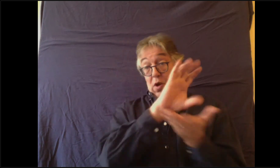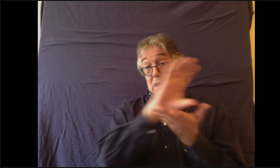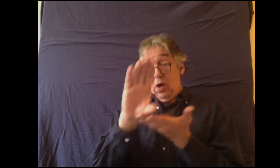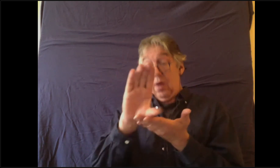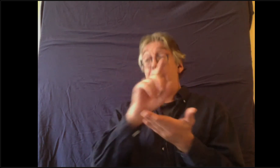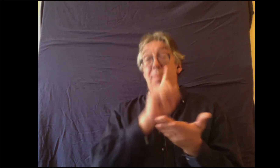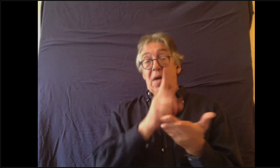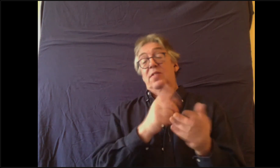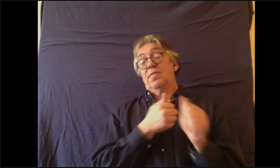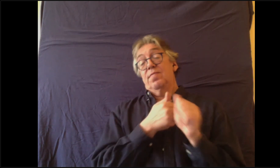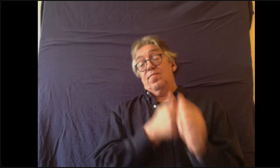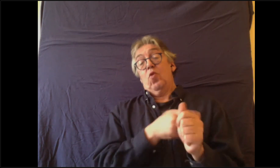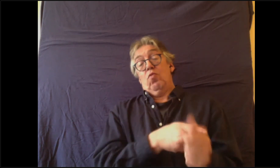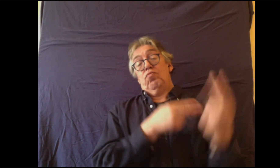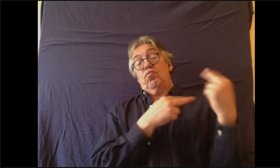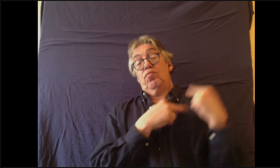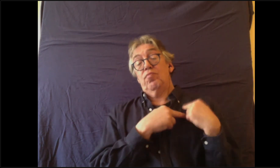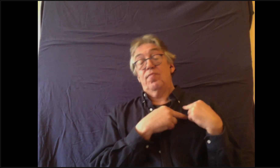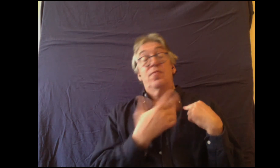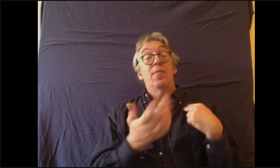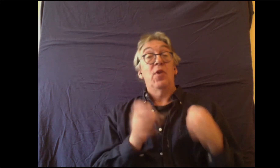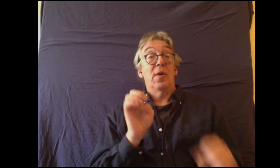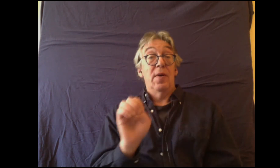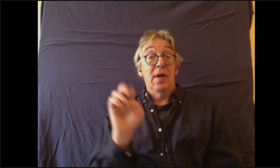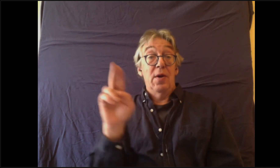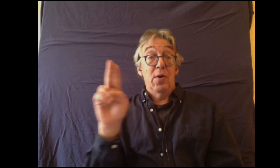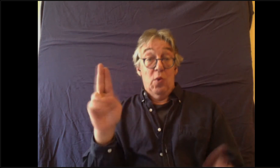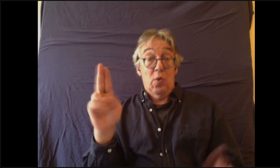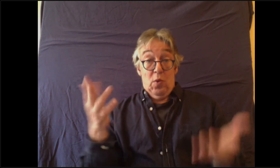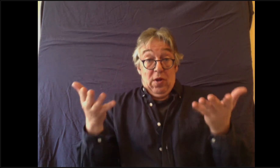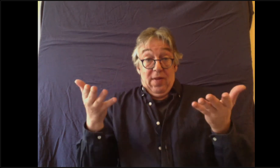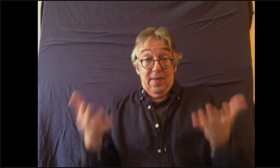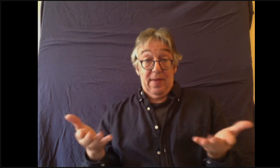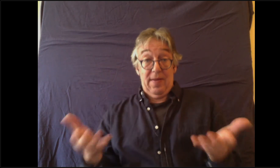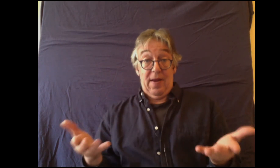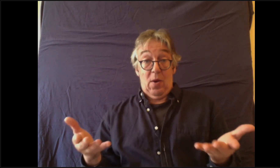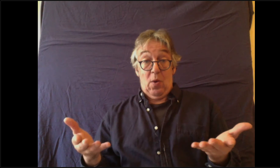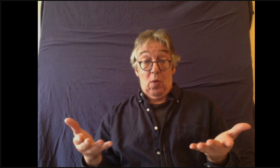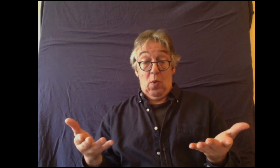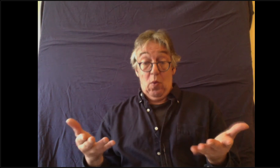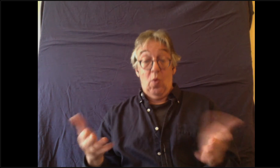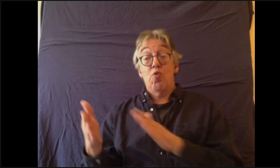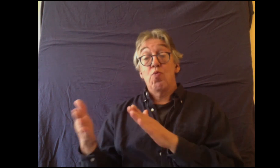the EU is developing now its budget for international cooperation.